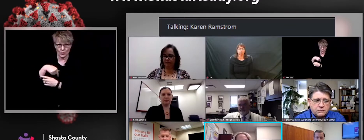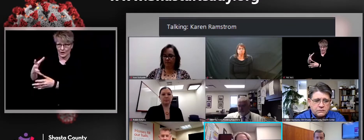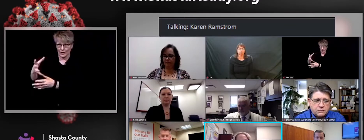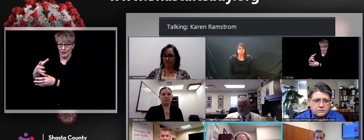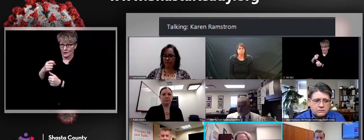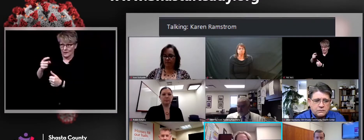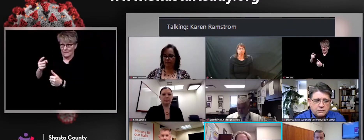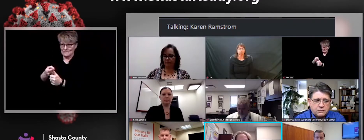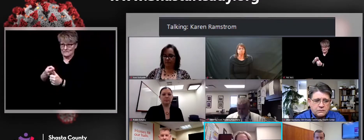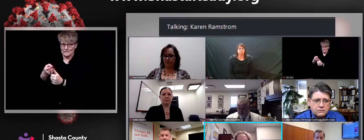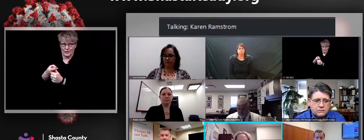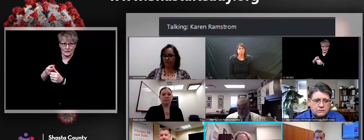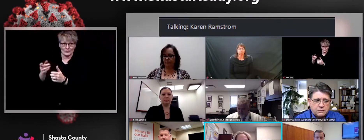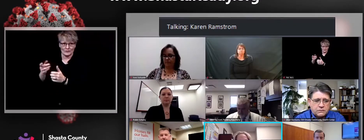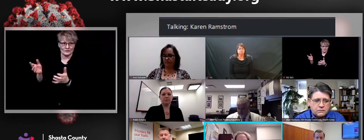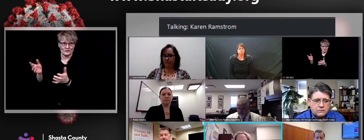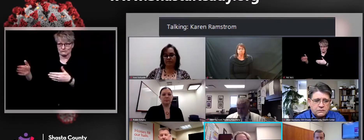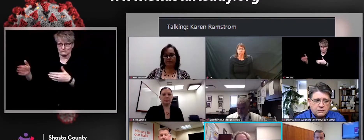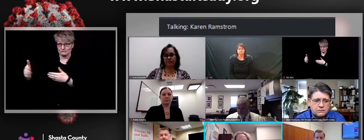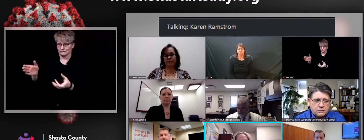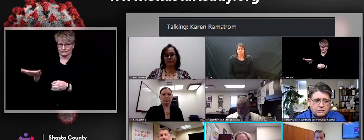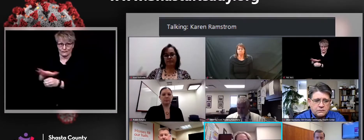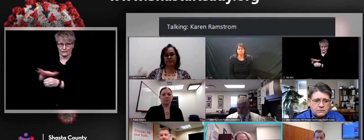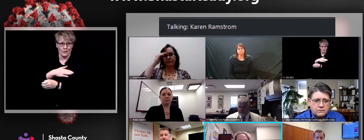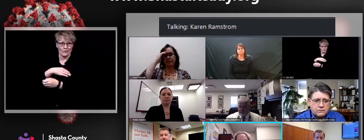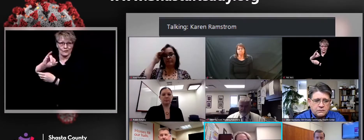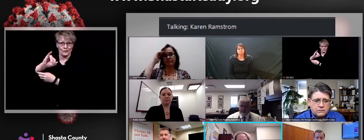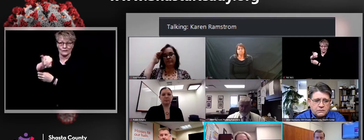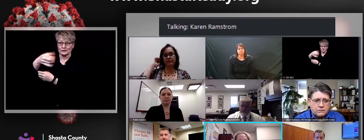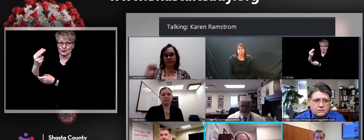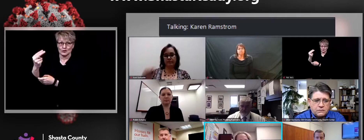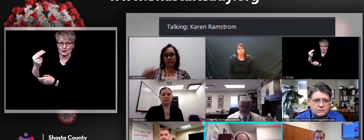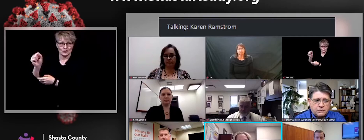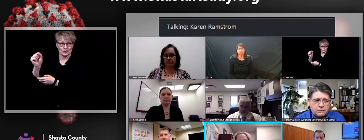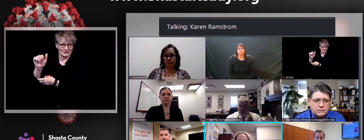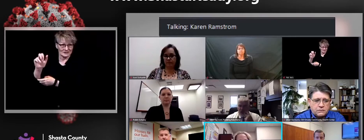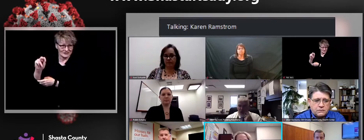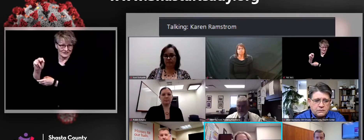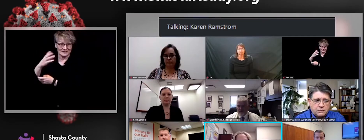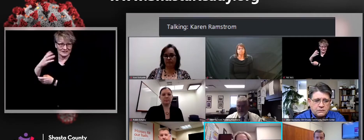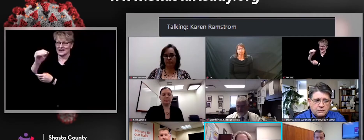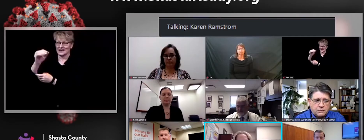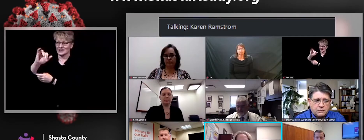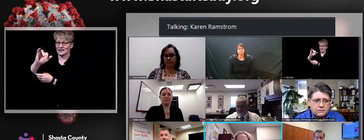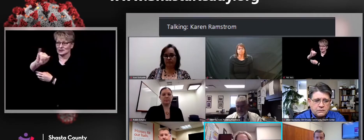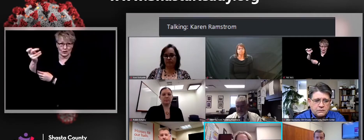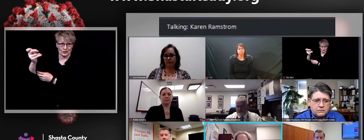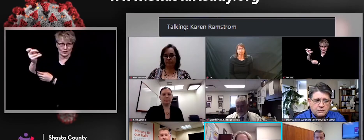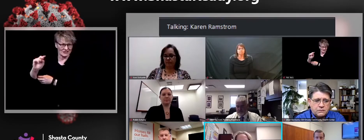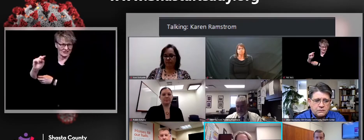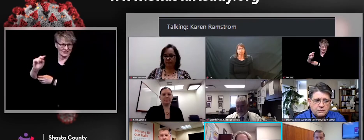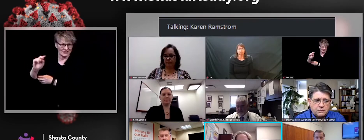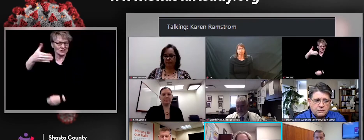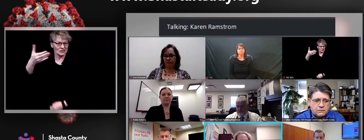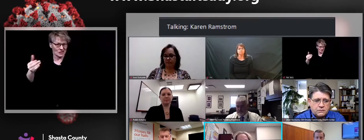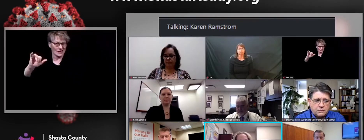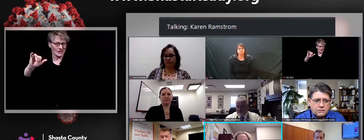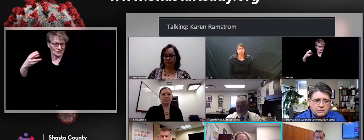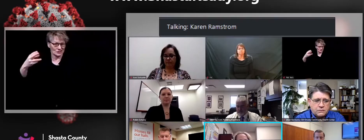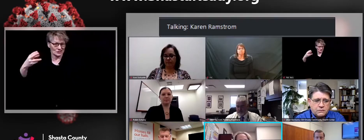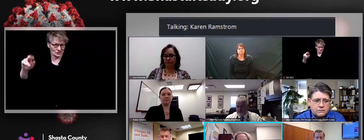the Janssen vaccine allocation last week. It did arrive, and so we are working with our vaccine